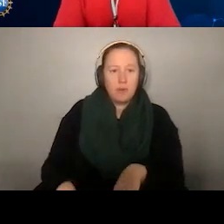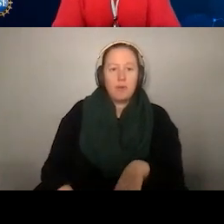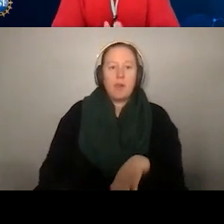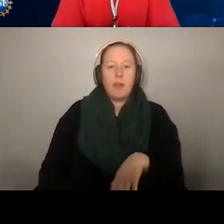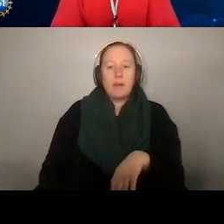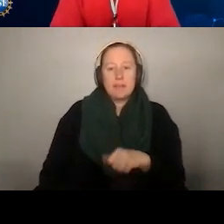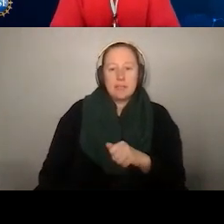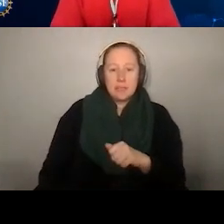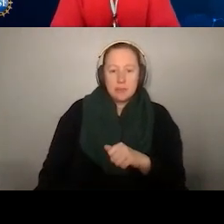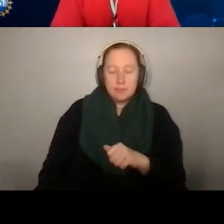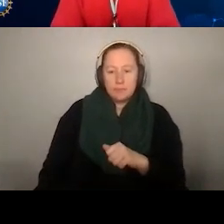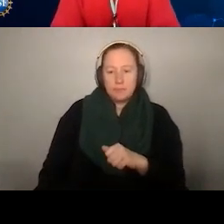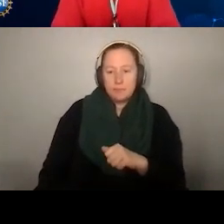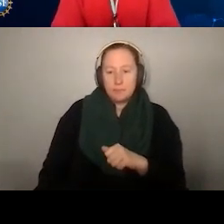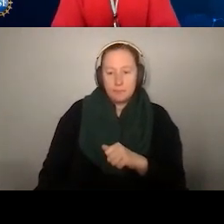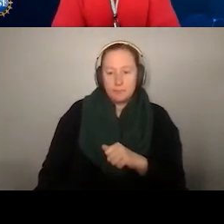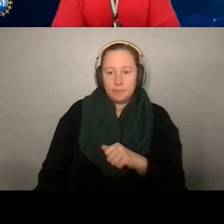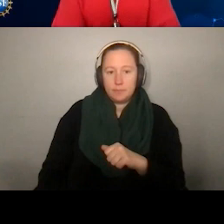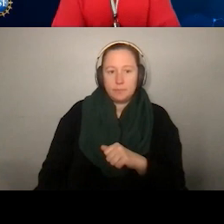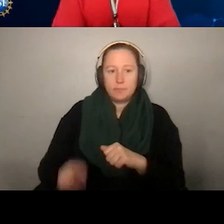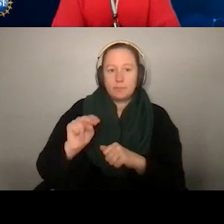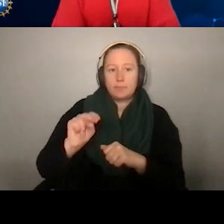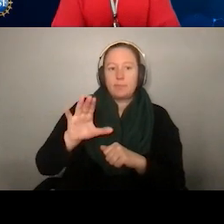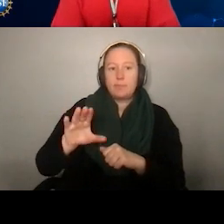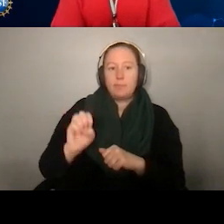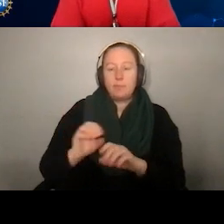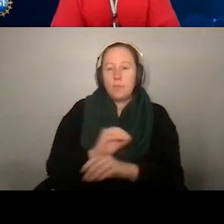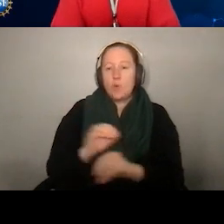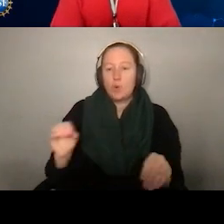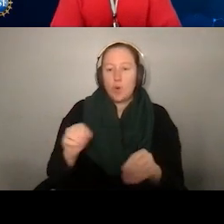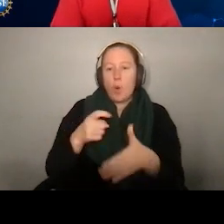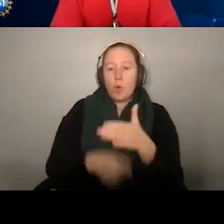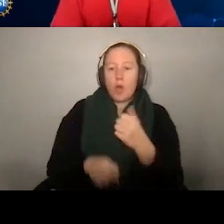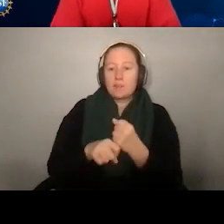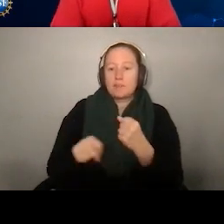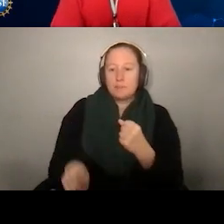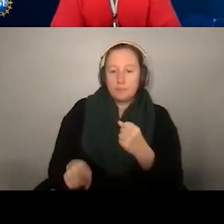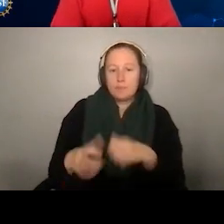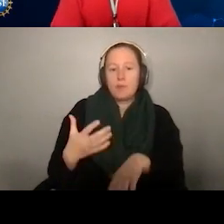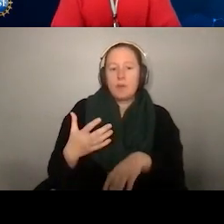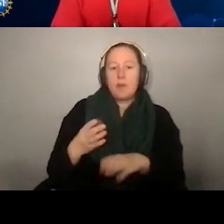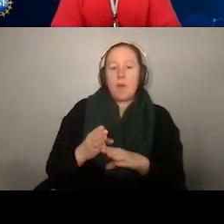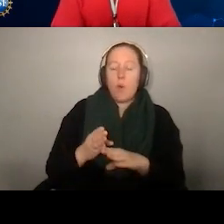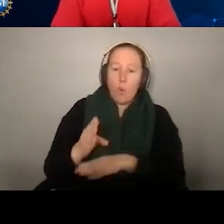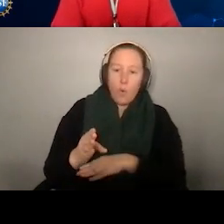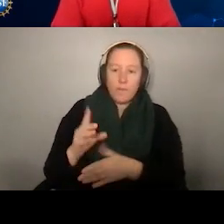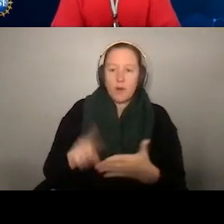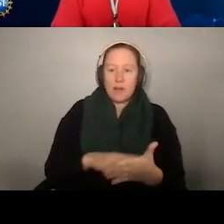Now, NCEs or no cost extensions past the canceling date will not be approved.